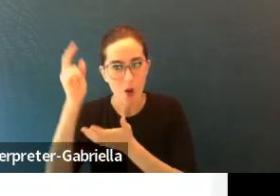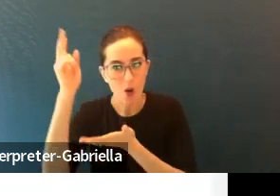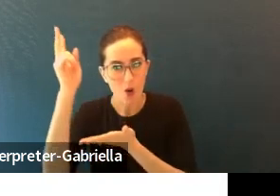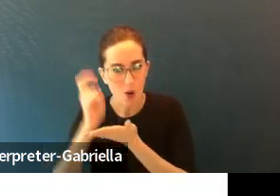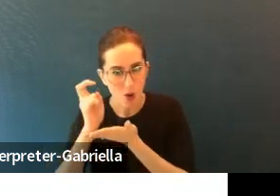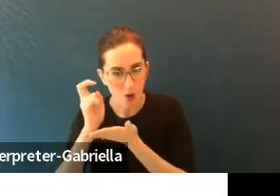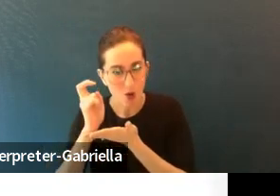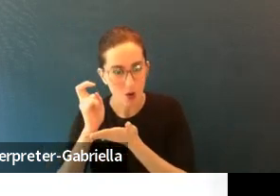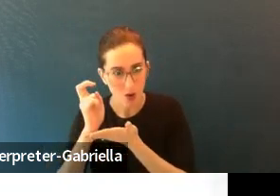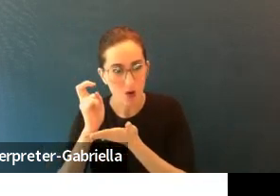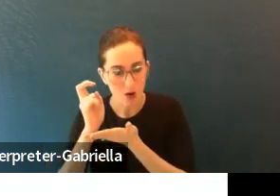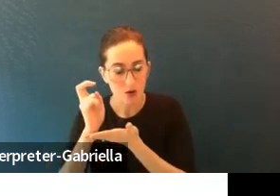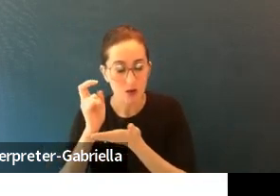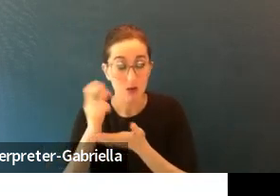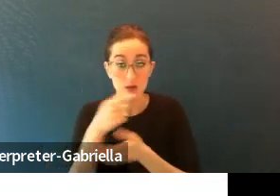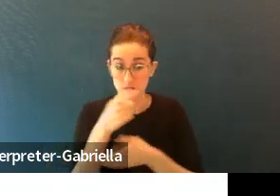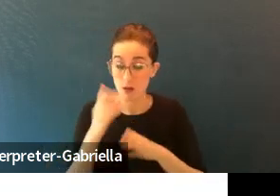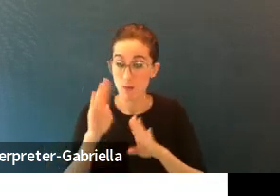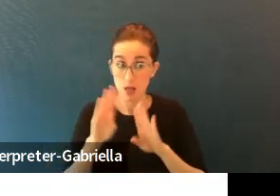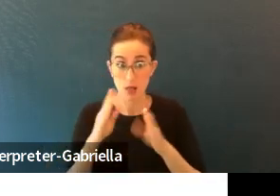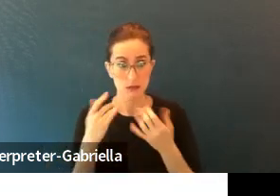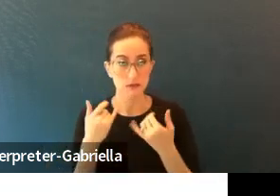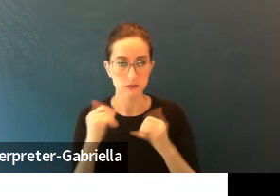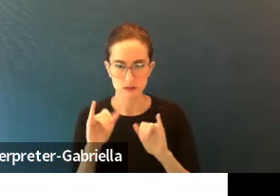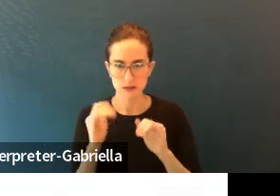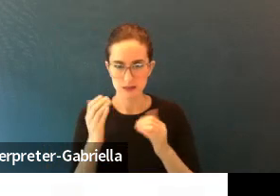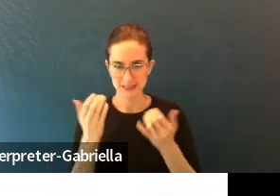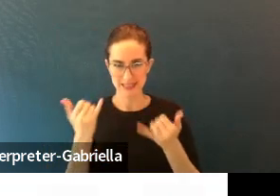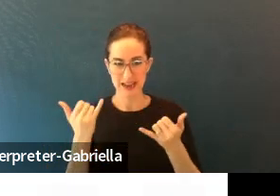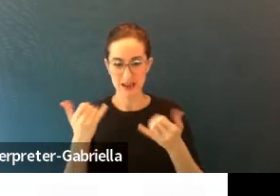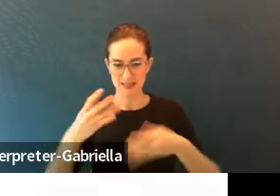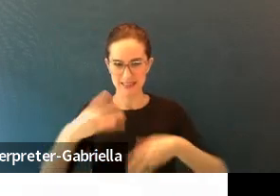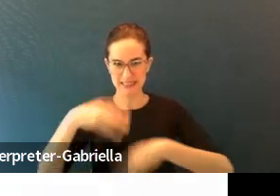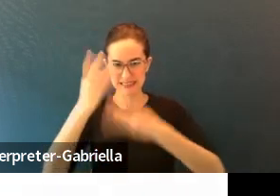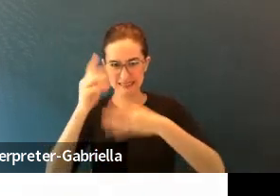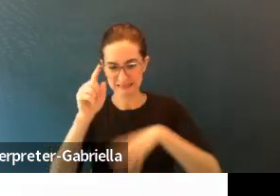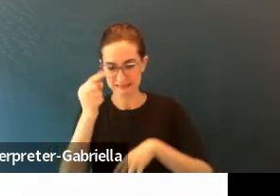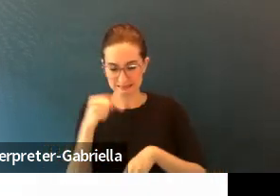And I'll go down to the bottom and select download and you can see that